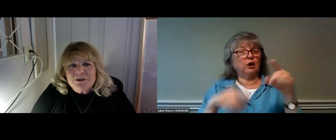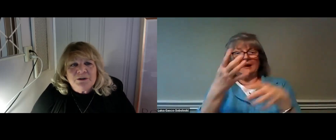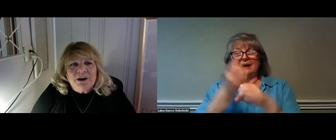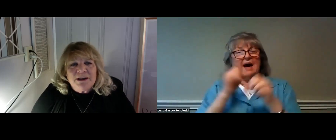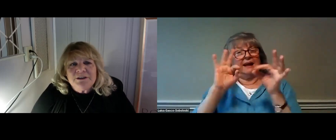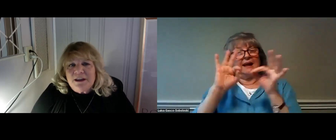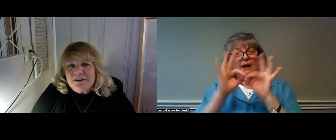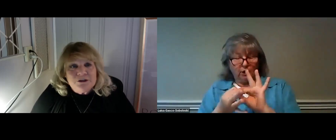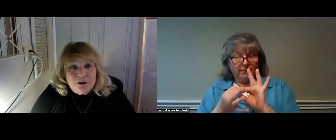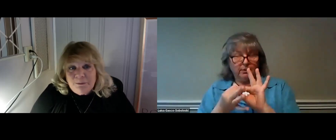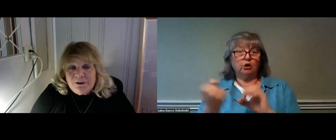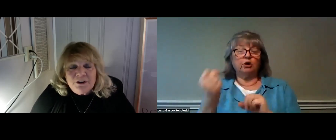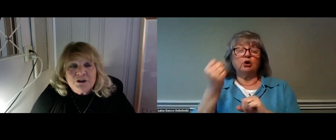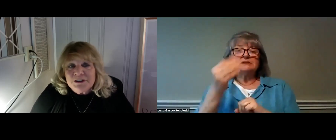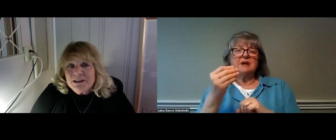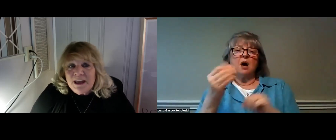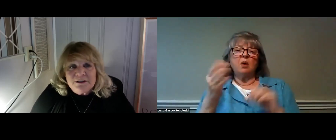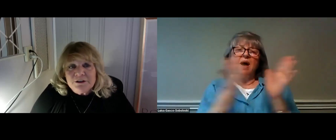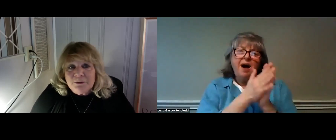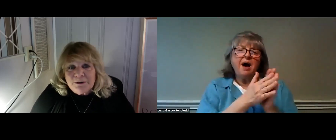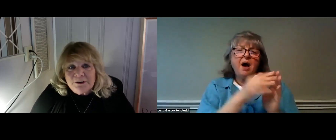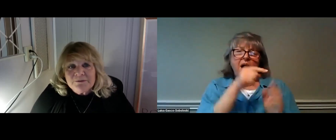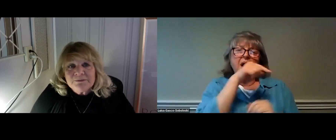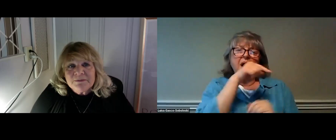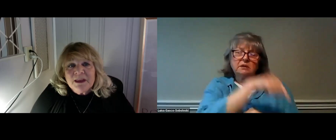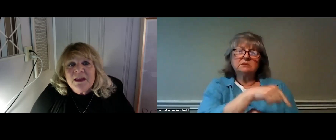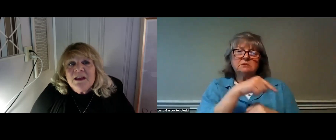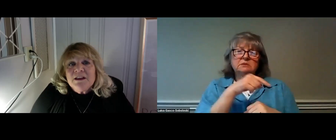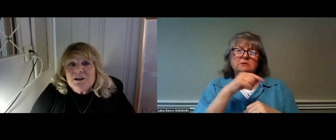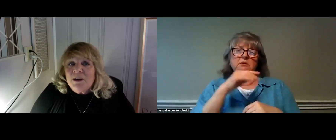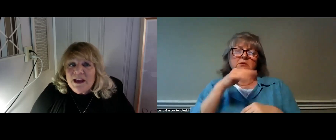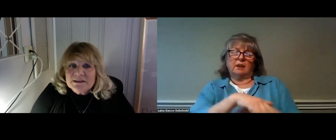trying to get an interpreter and couldn't get an interpreter. So, asked the